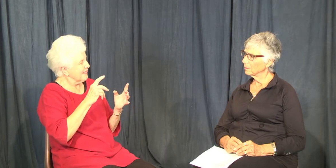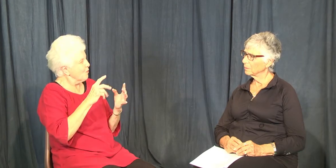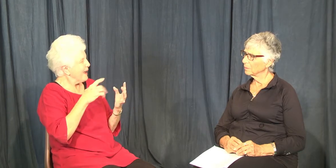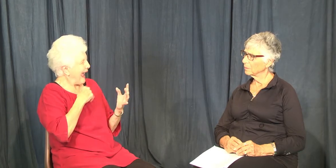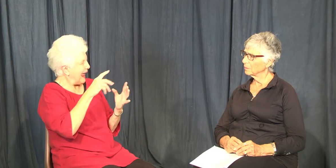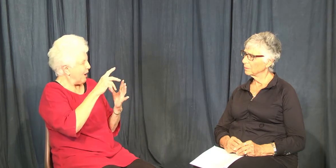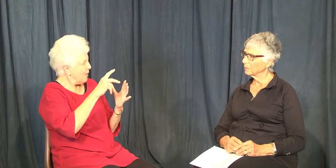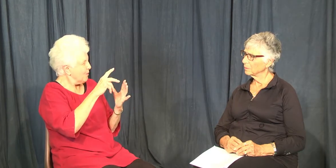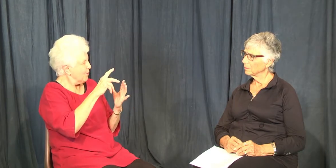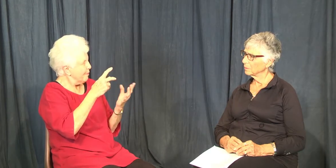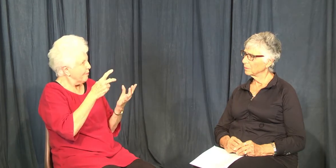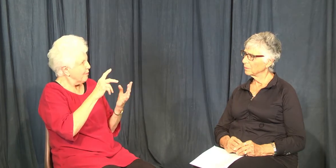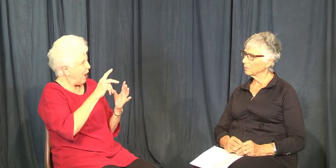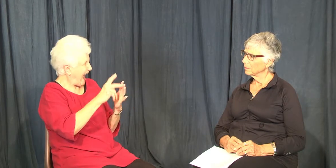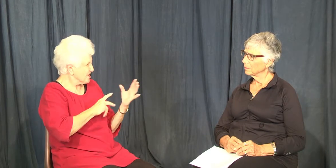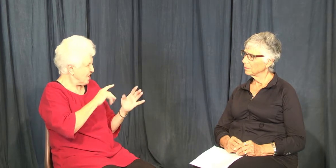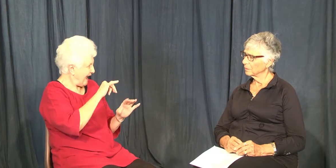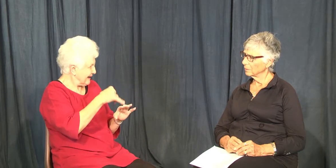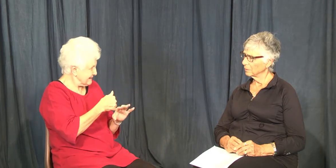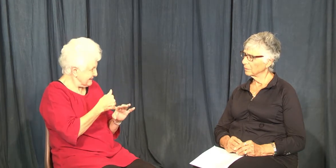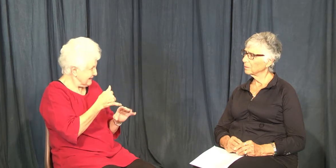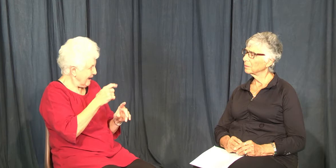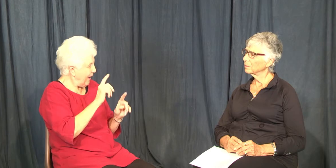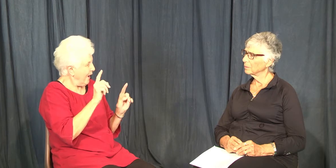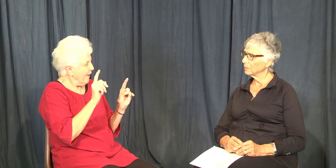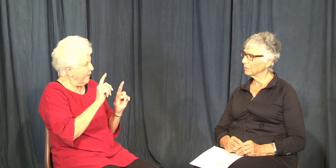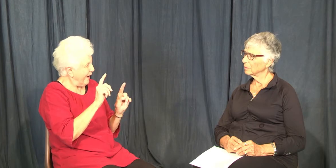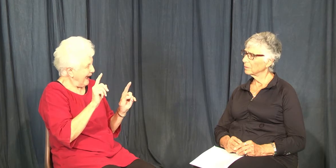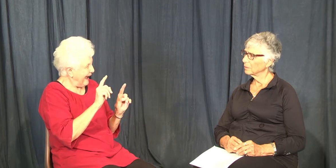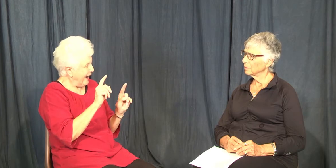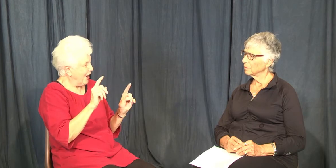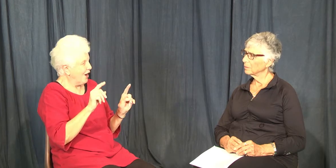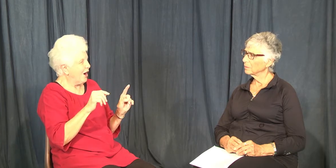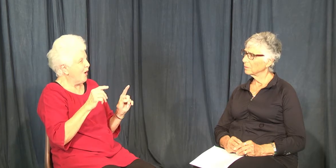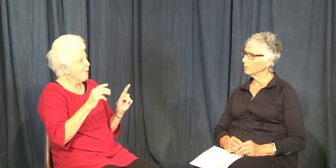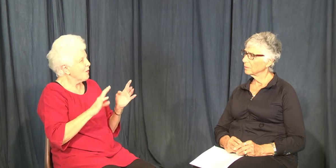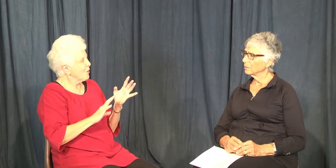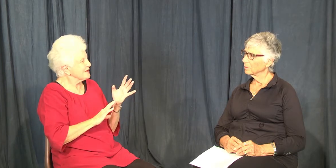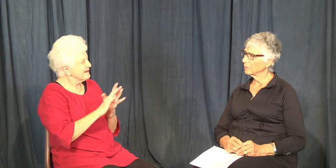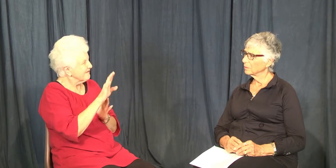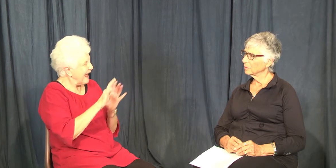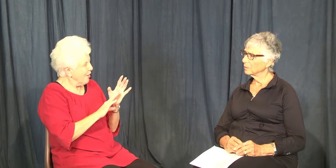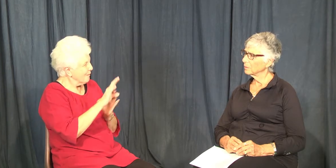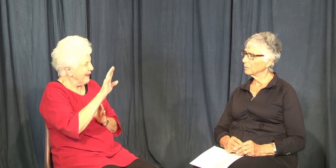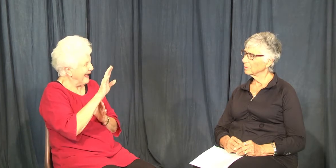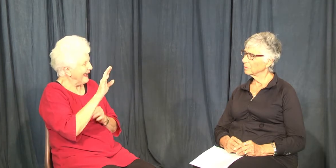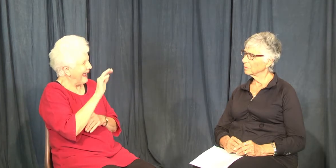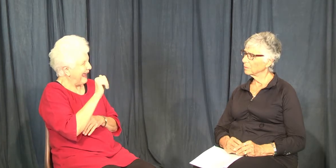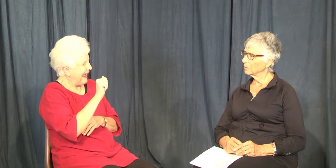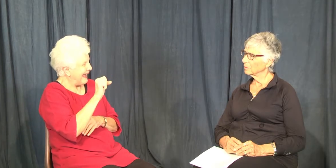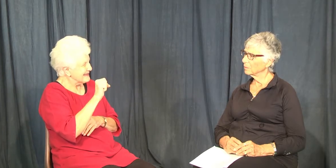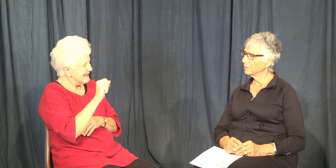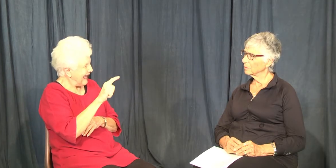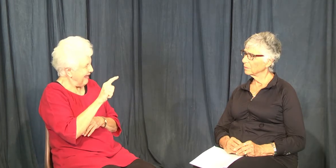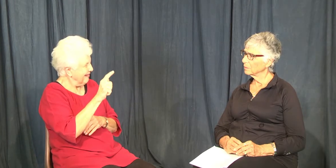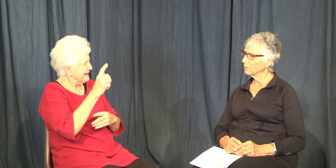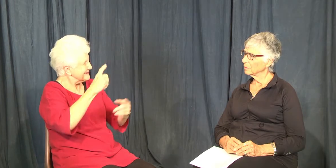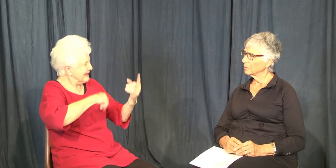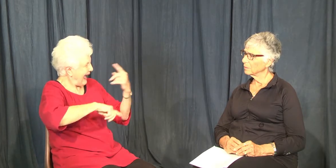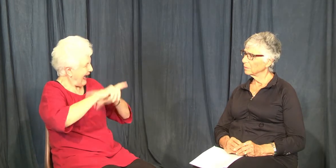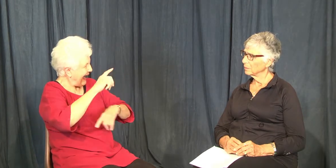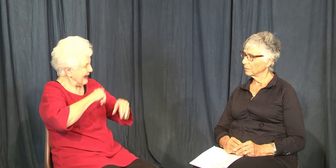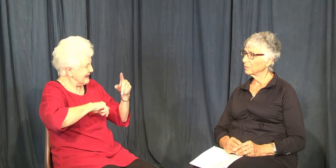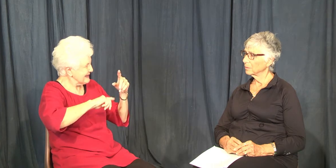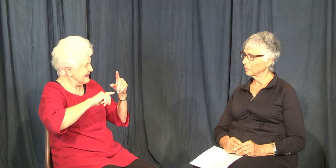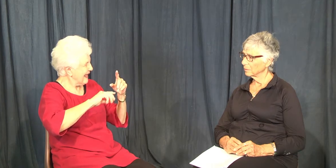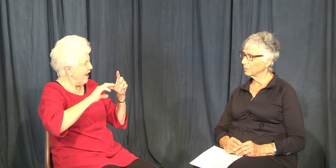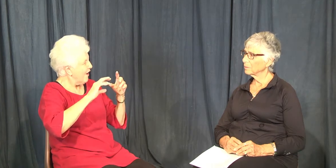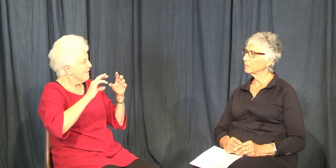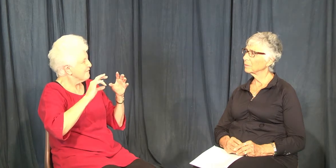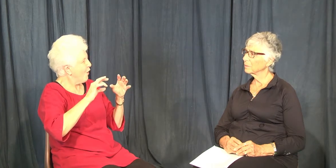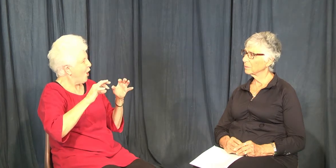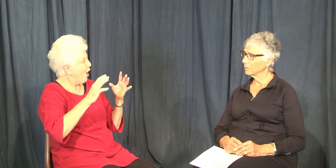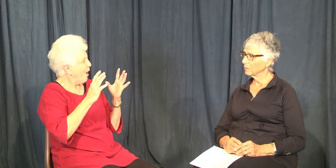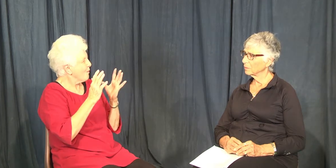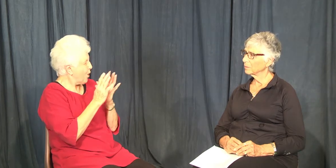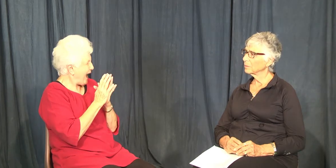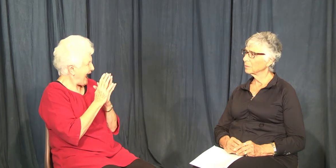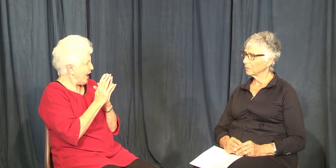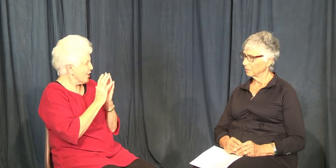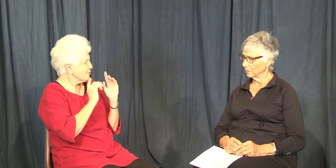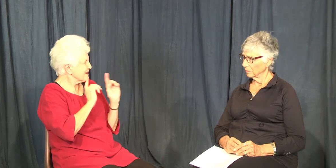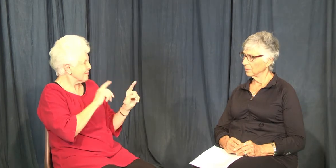I worked on a variety of projects and this one was to develop some ASL signs, a resource